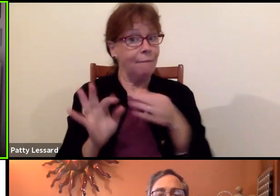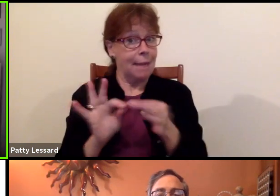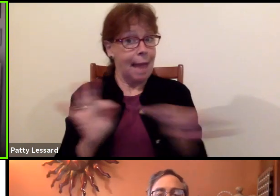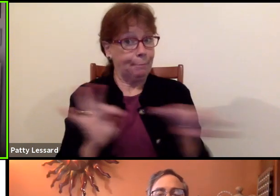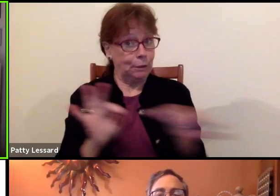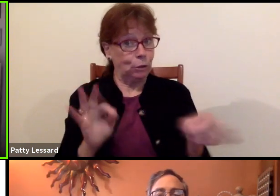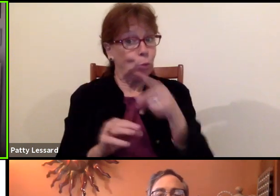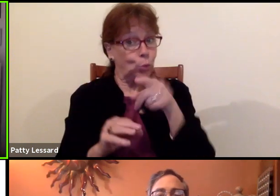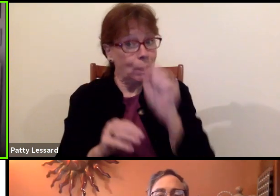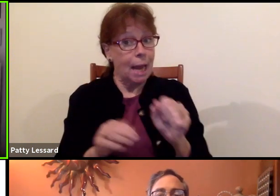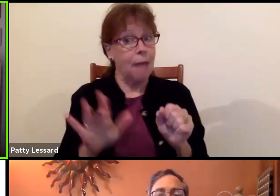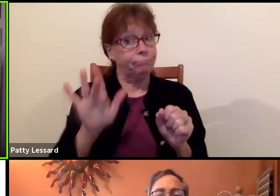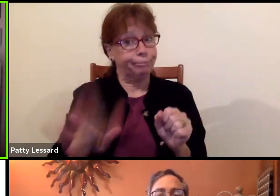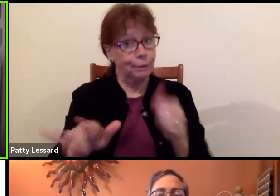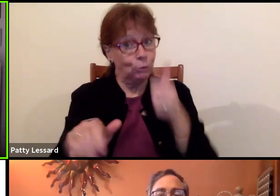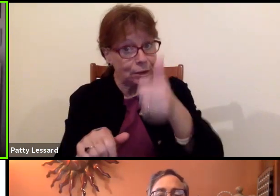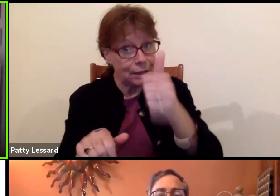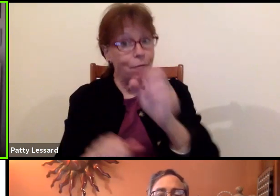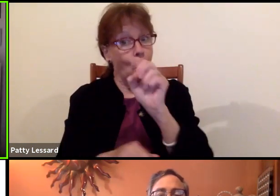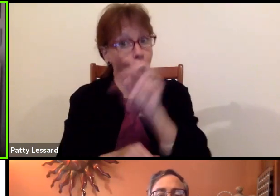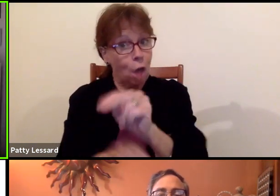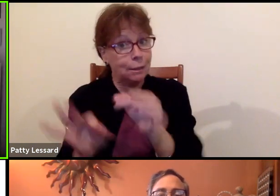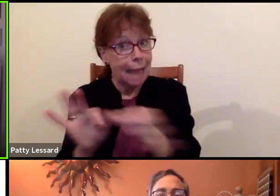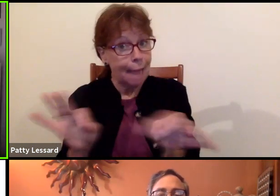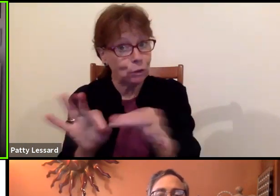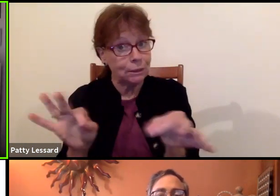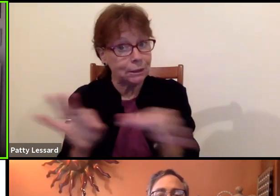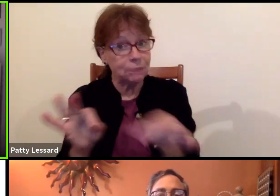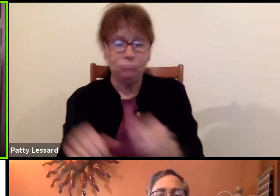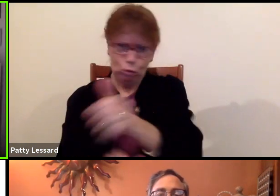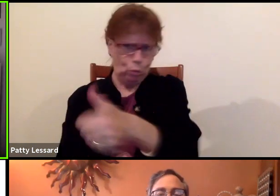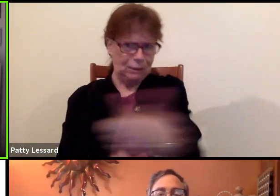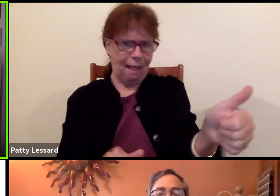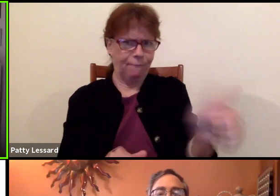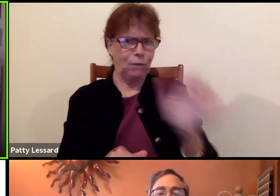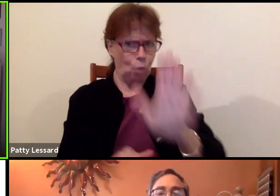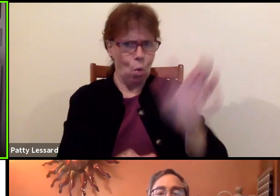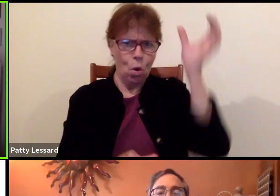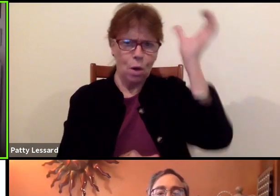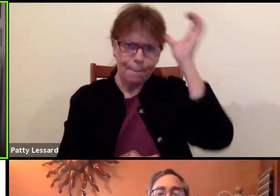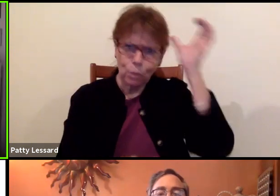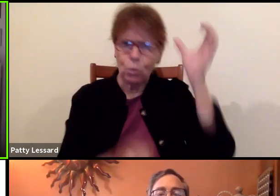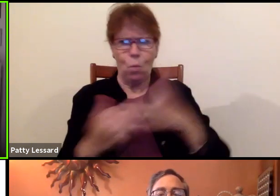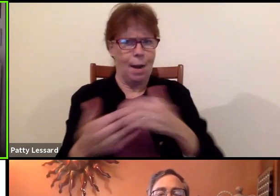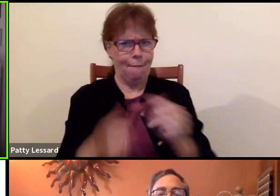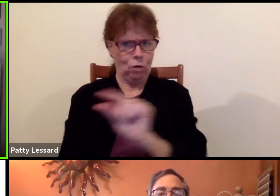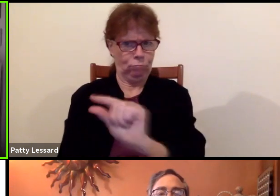inventions. So, let's see, ground rules. We have captions going on.